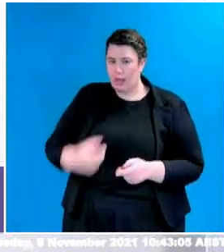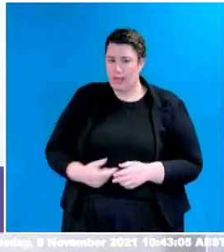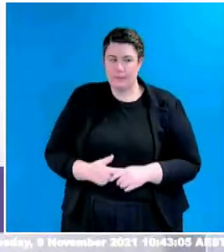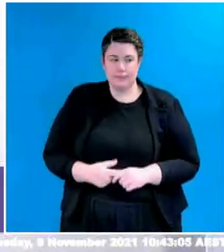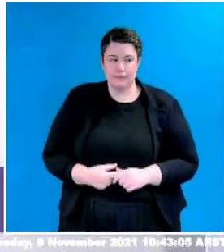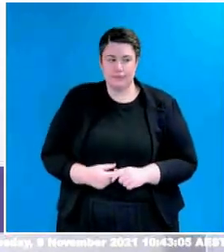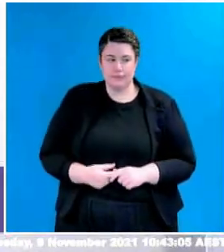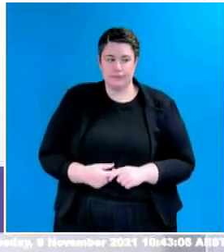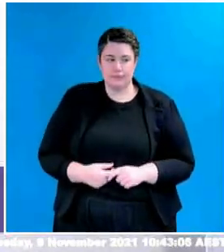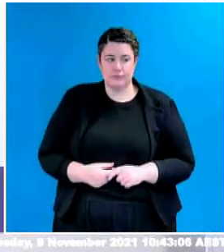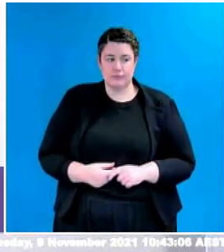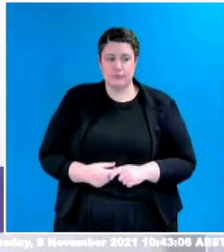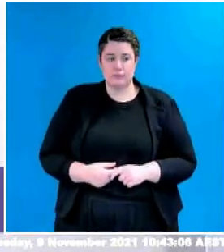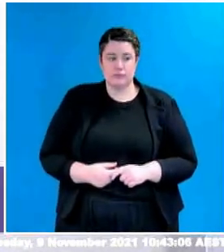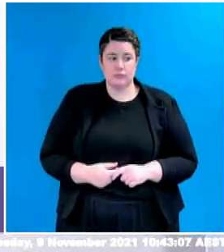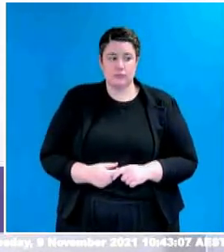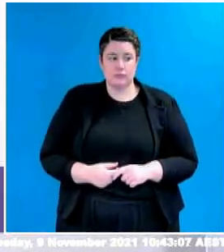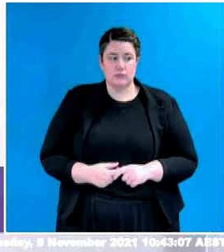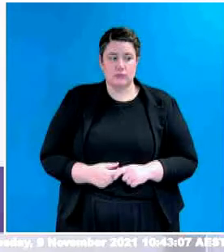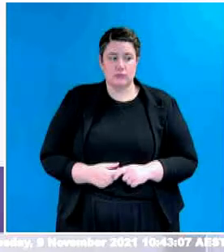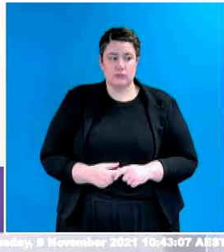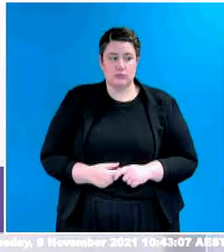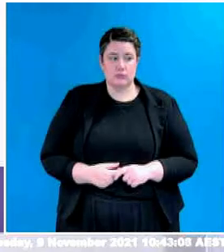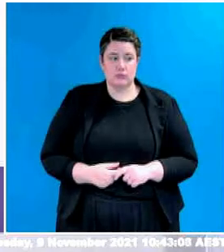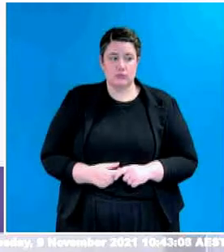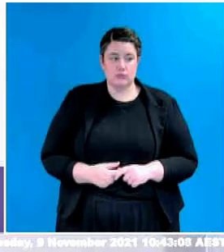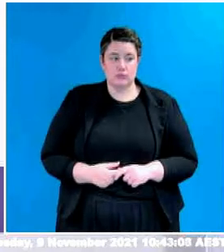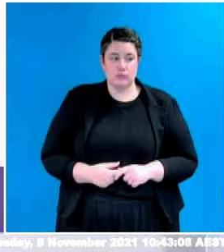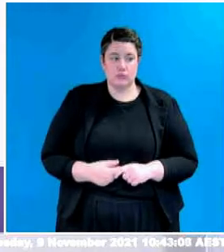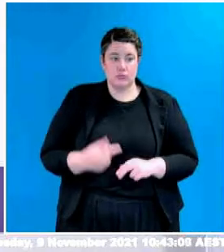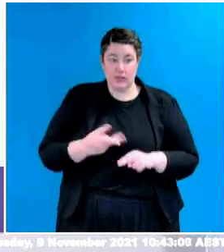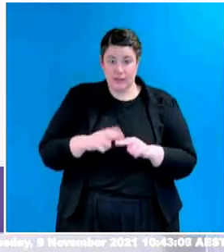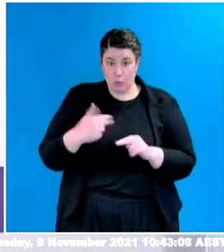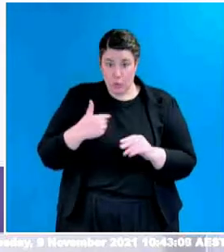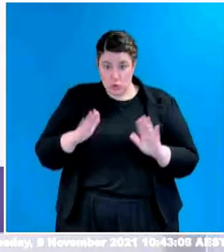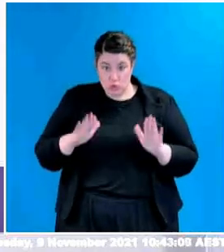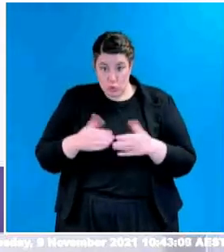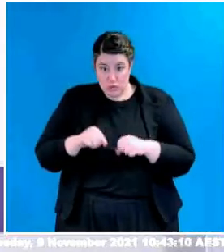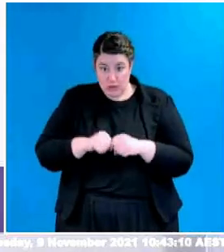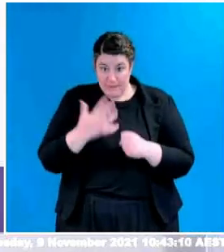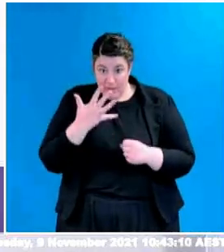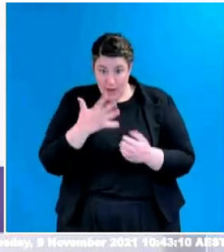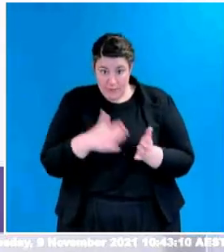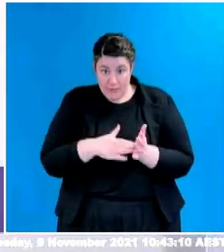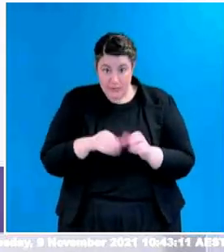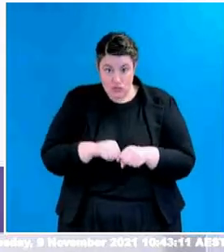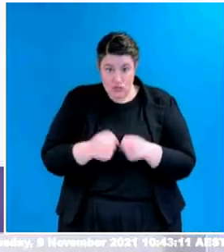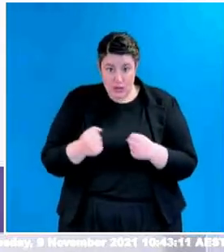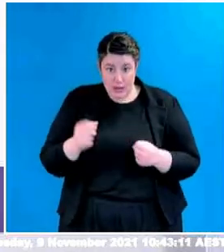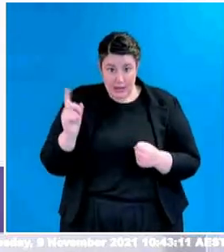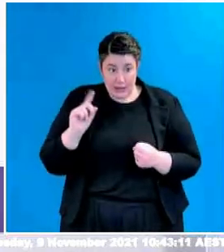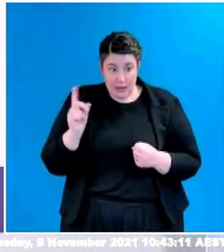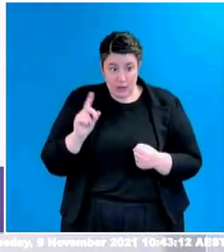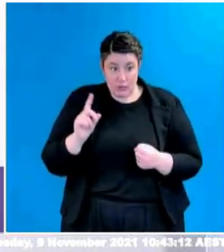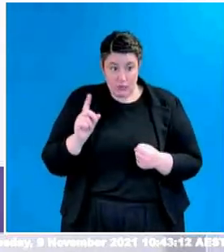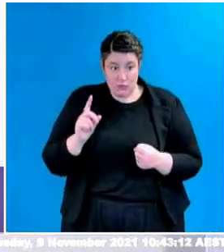I will check with everyone. If it is convenient, if you wish to take a short break, say, of five minutes or so now.